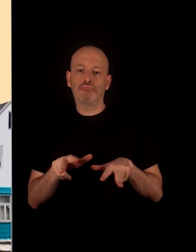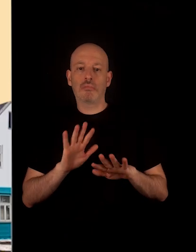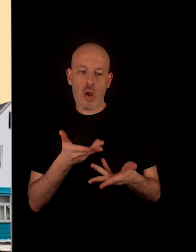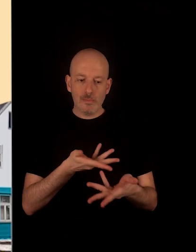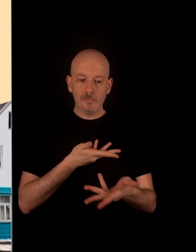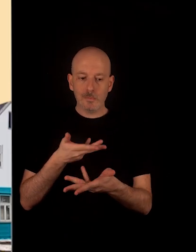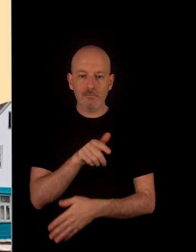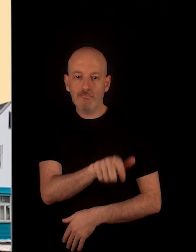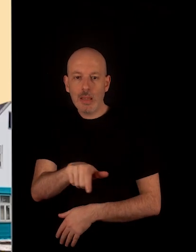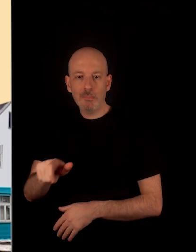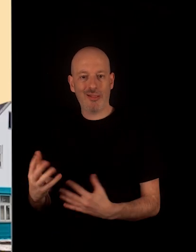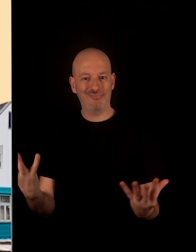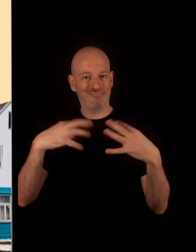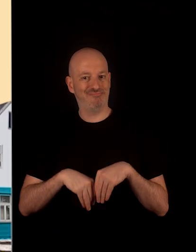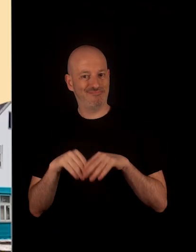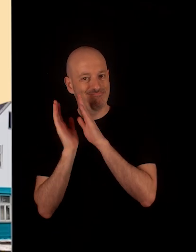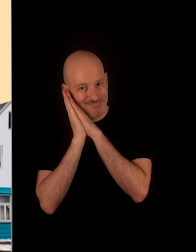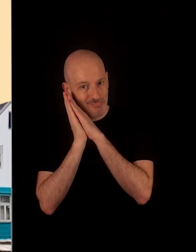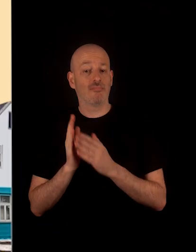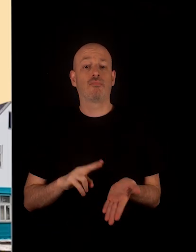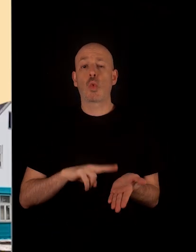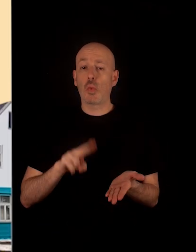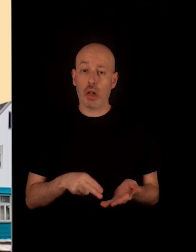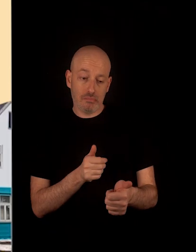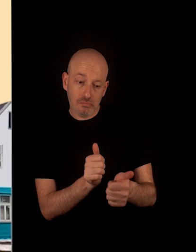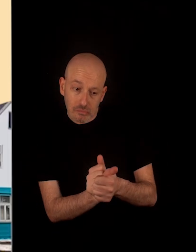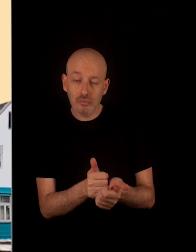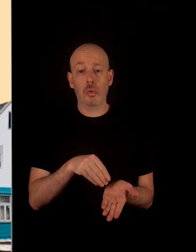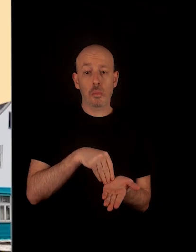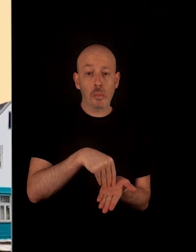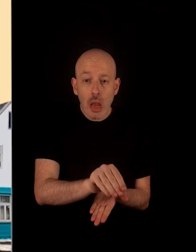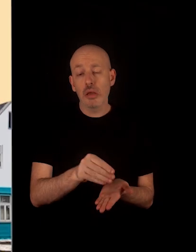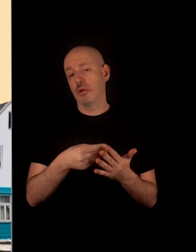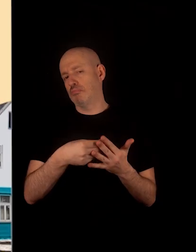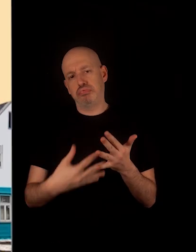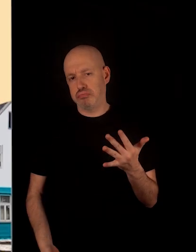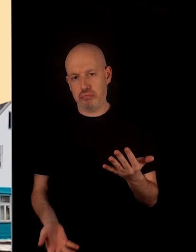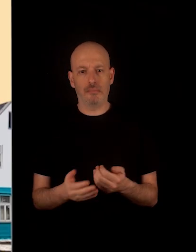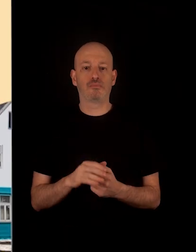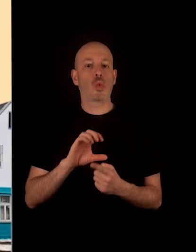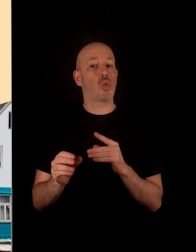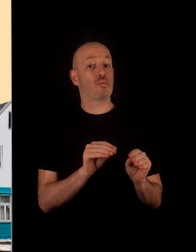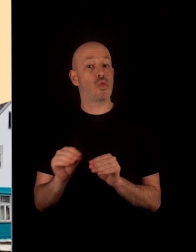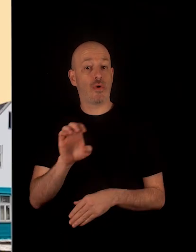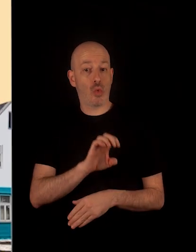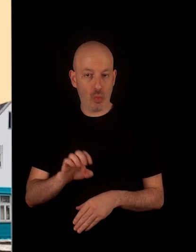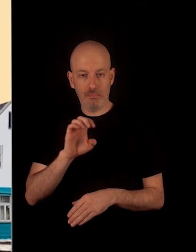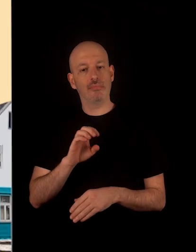But it is again up to them how to use this amount. And we also provide specific top ups